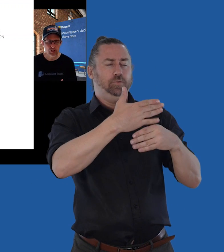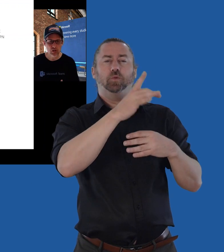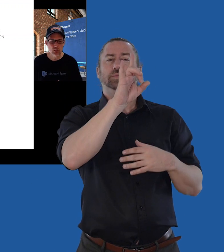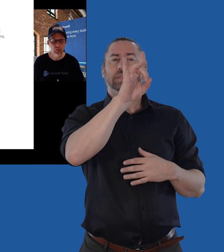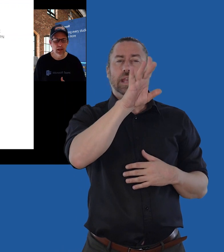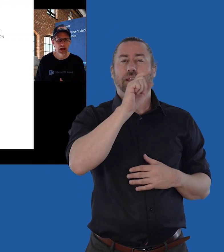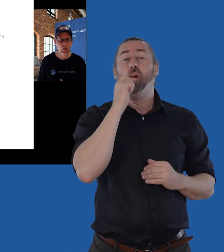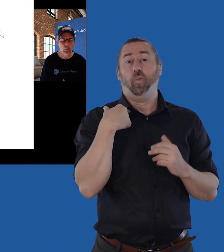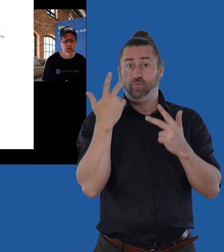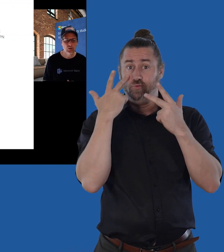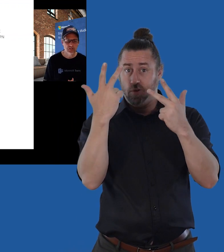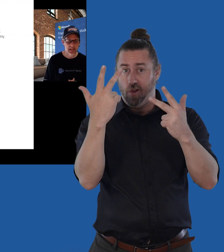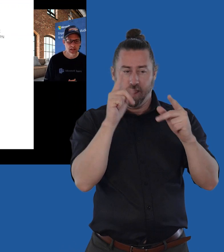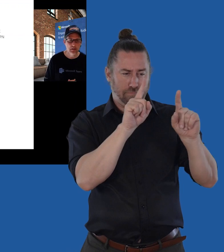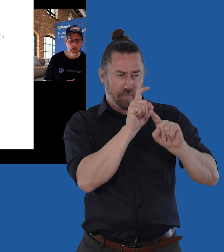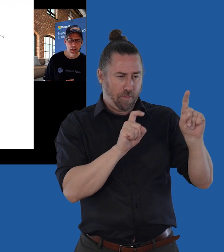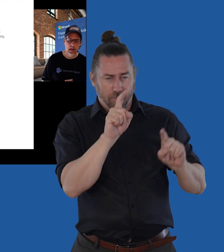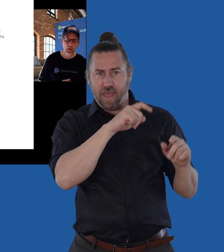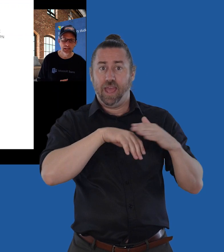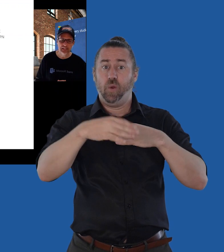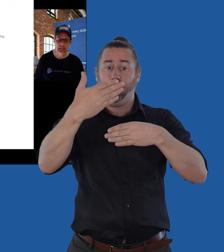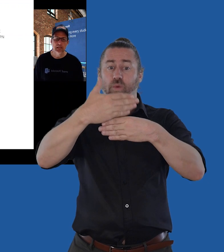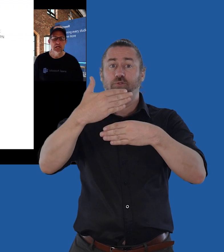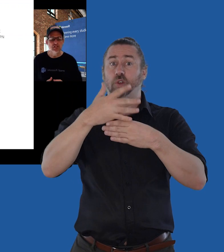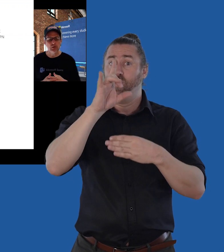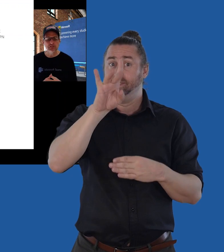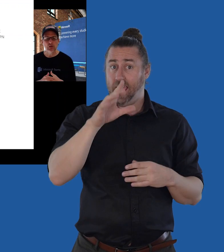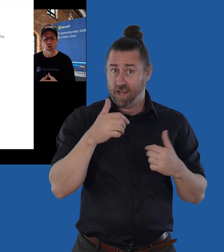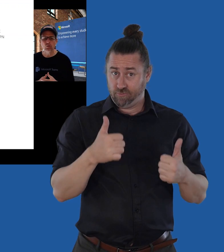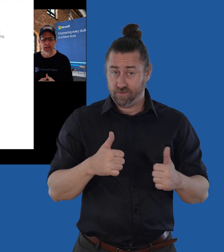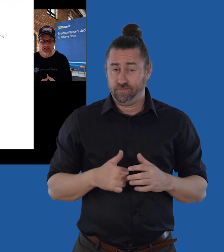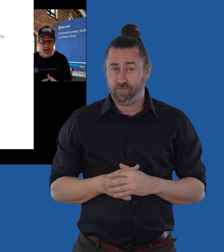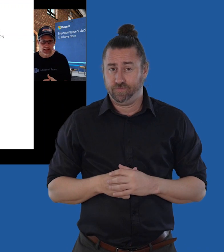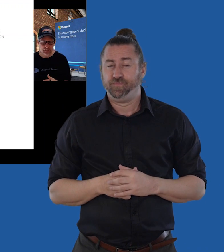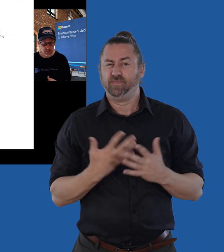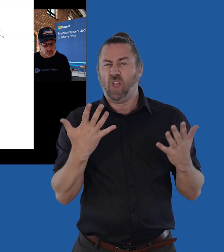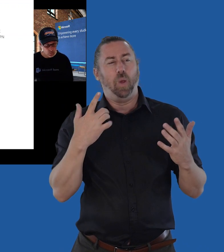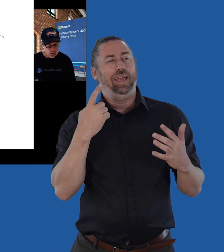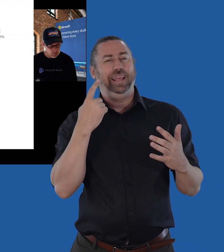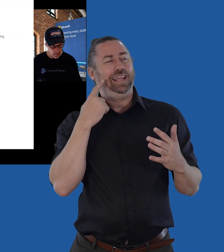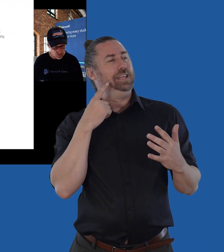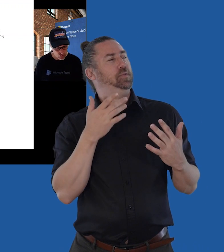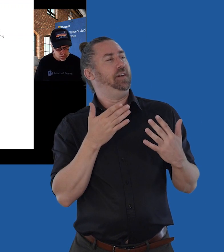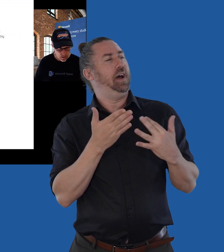and show you a Windows 10 idea. So, it's called Ease of Access, now what I'm gonna do is,